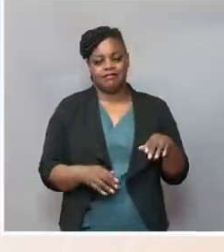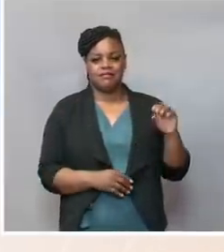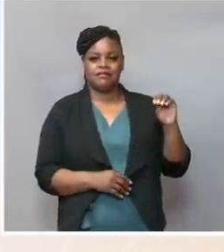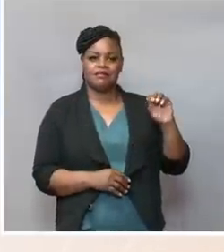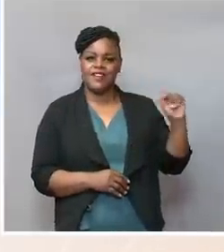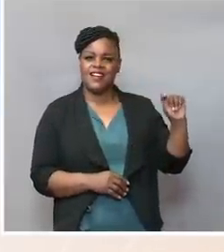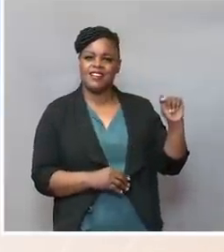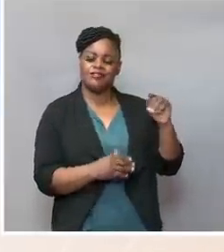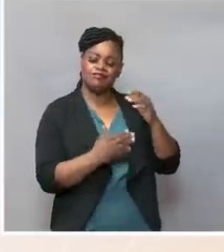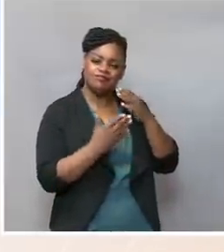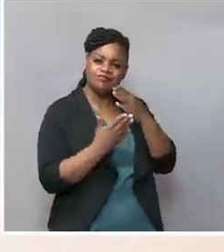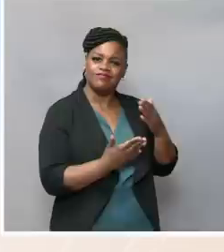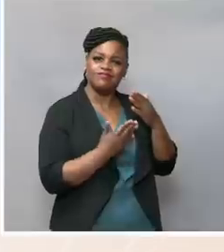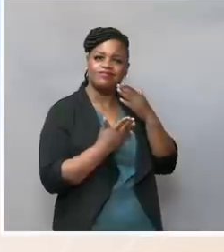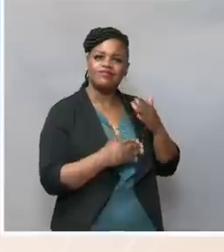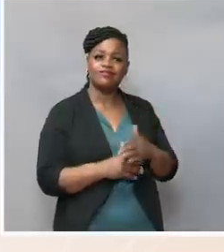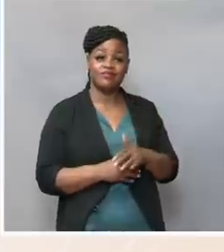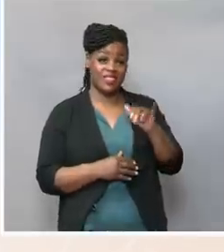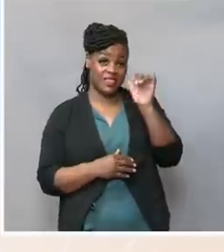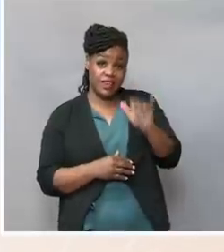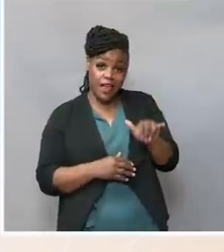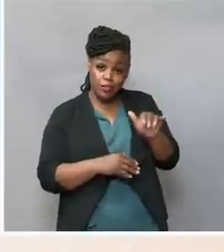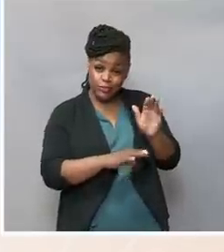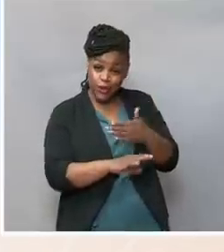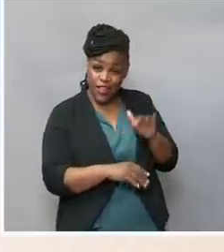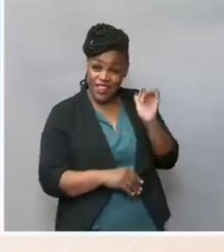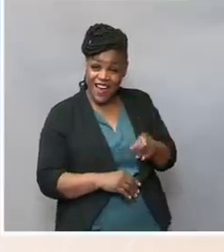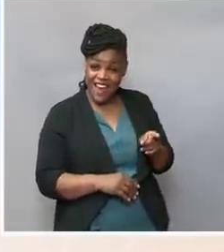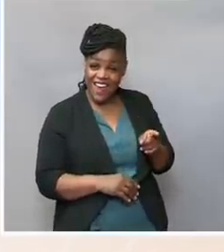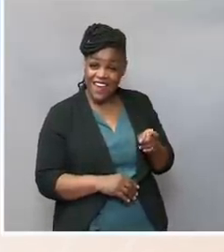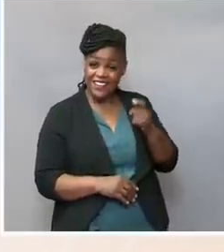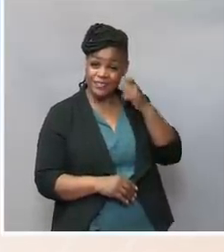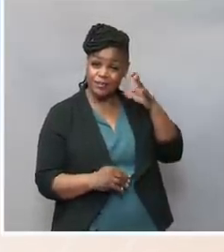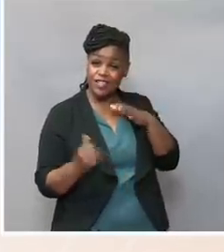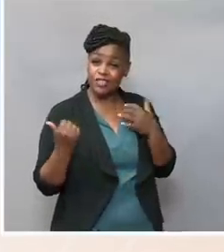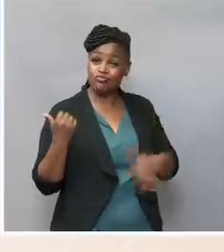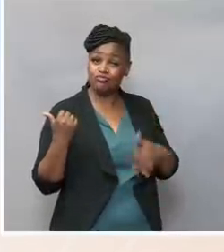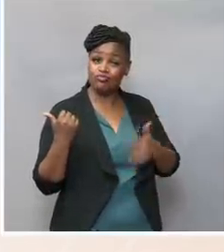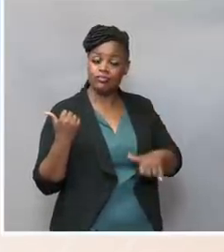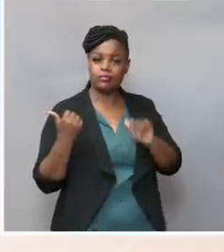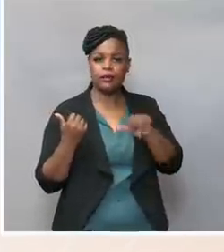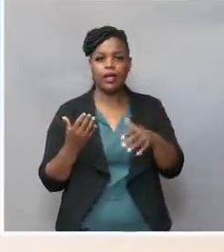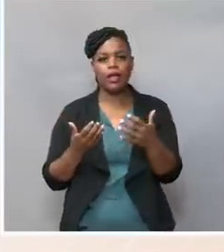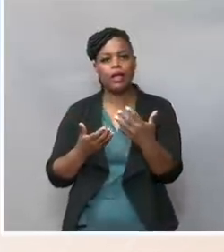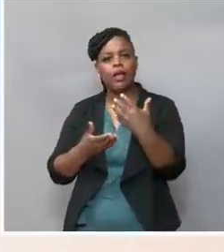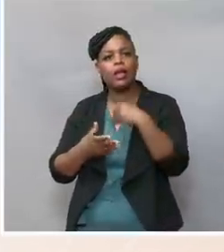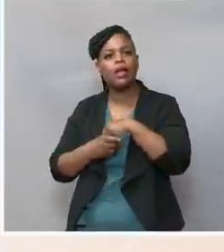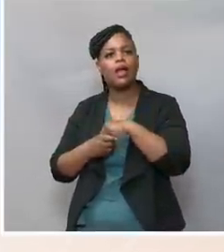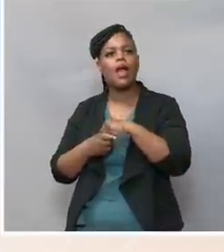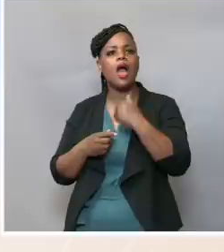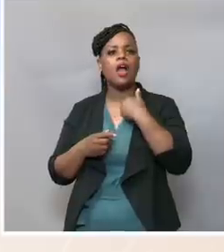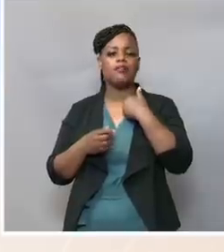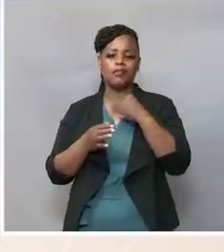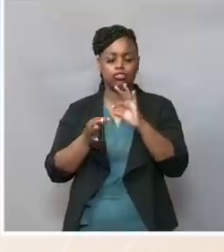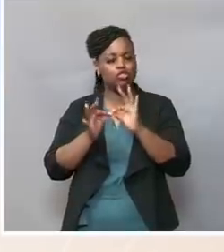That song includes a sample and interpretation of the song